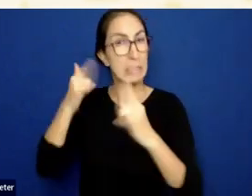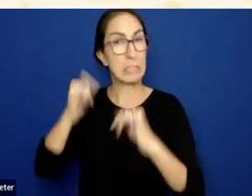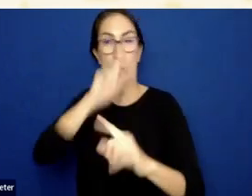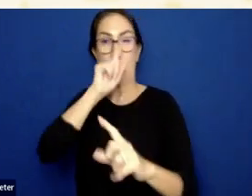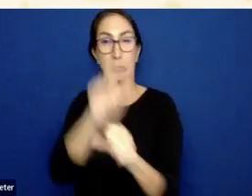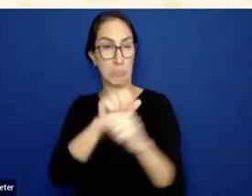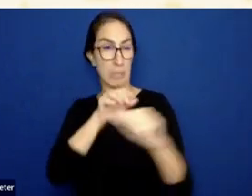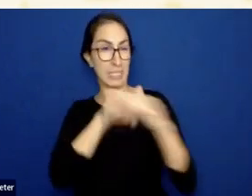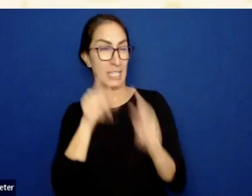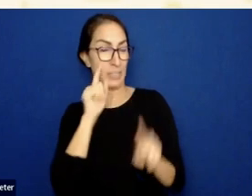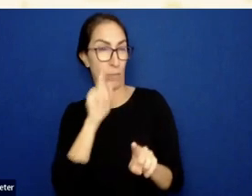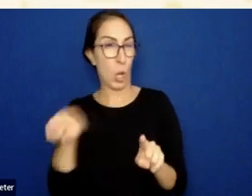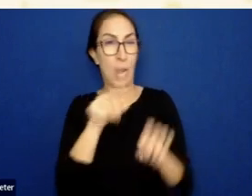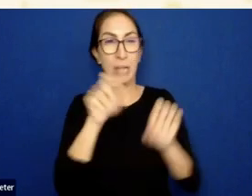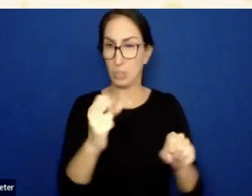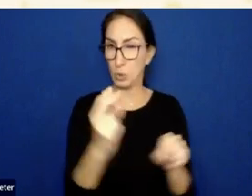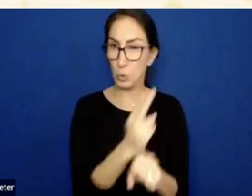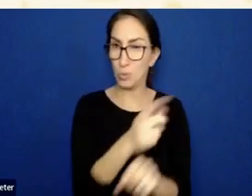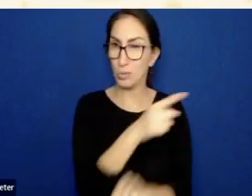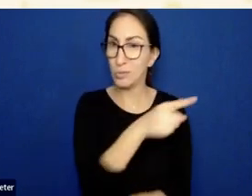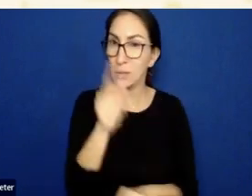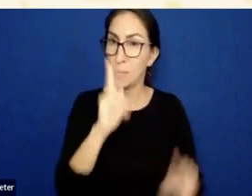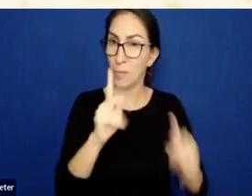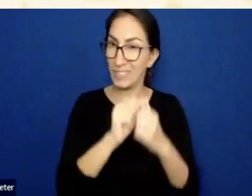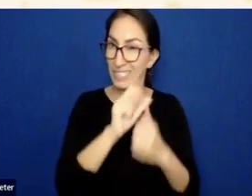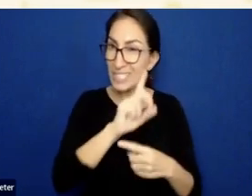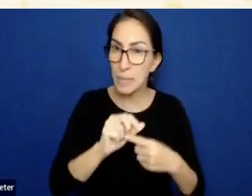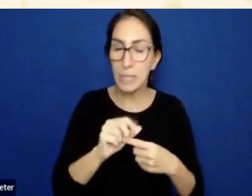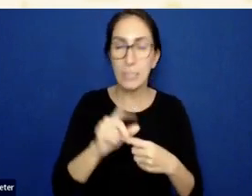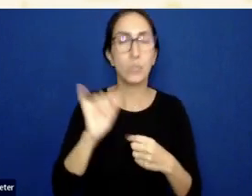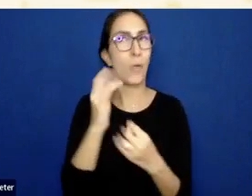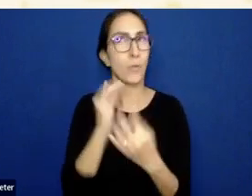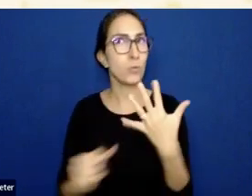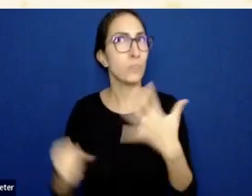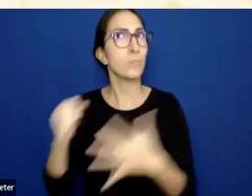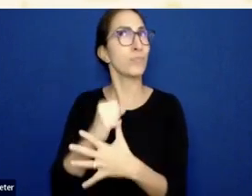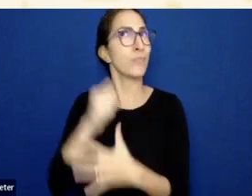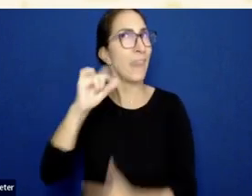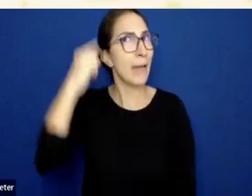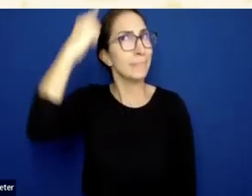So that's why it's important. prepare for you.